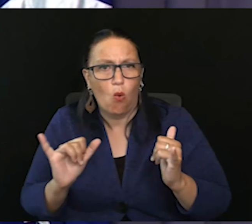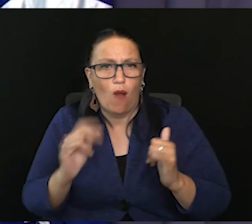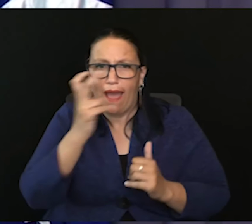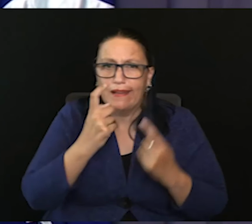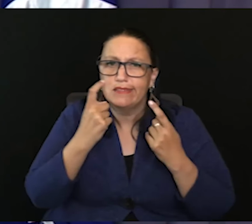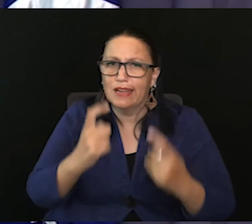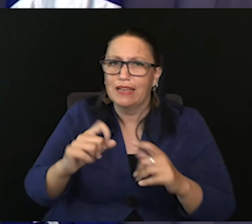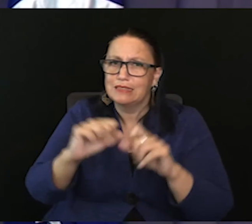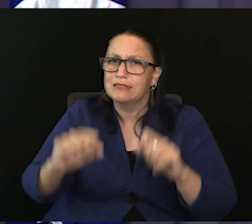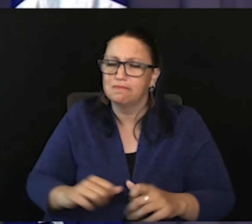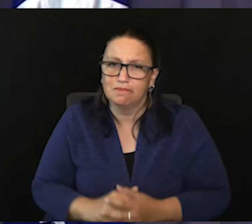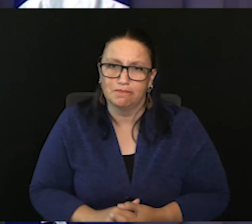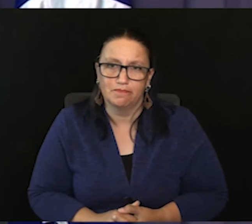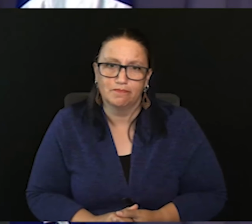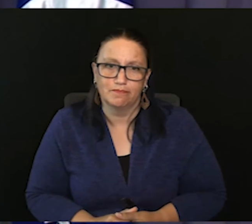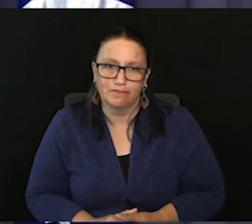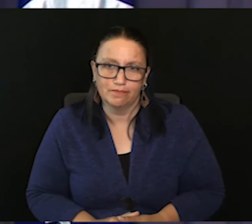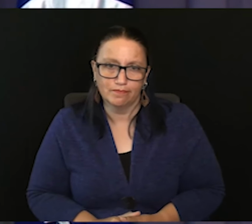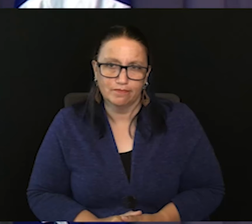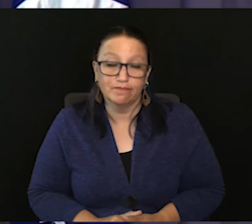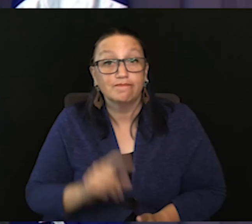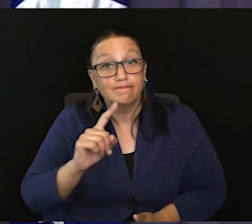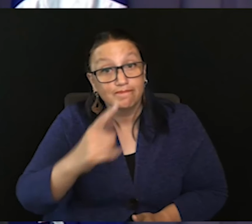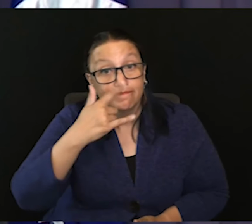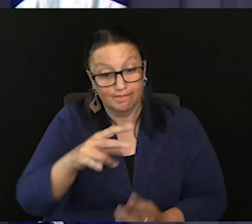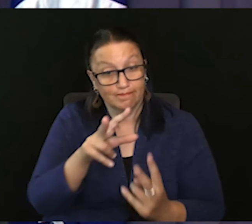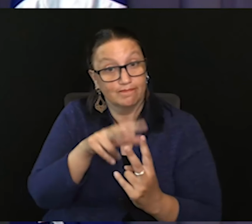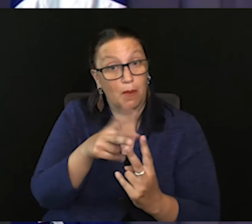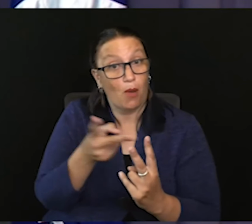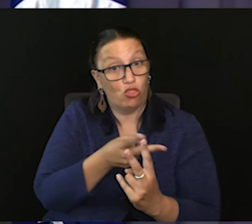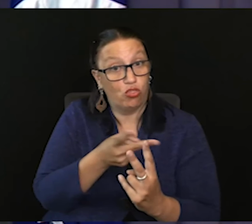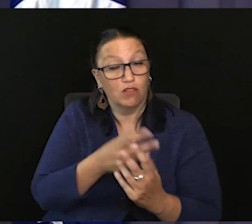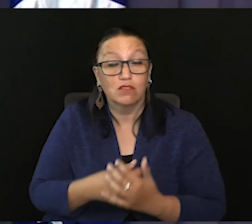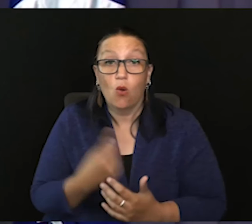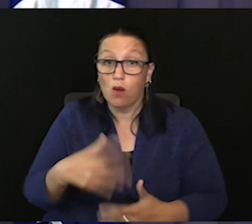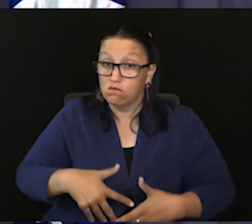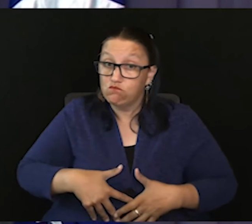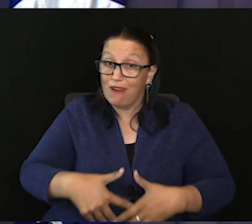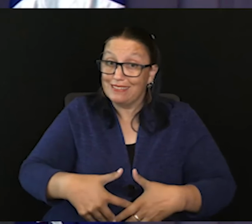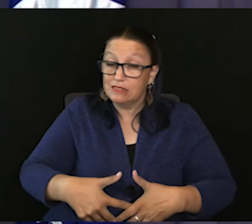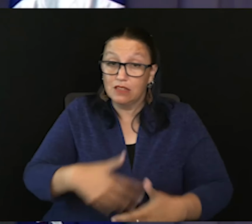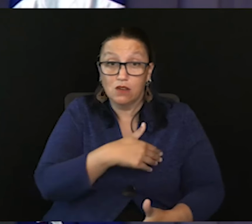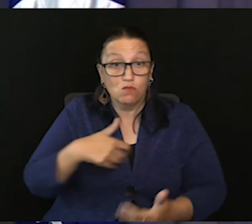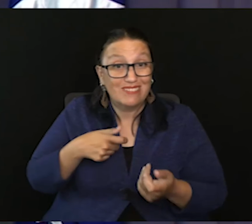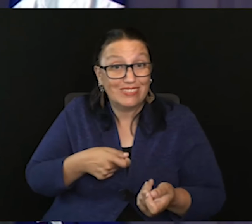to be aware of with both medicines that they're not recommended in pregnancy or breastfeeding,